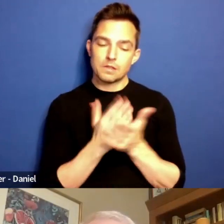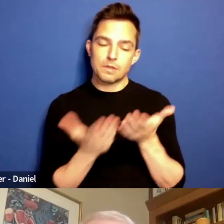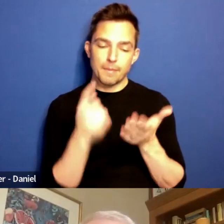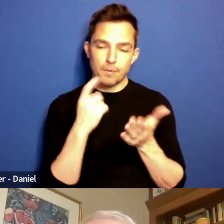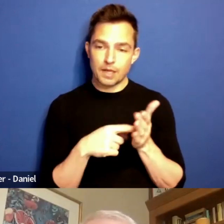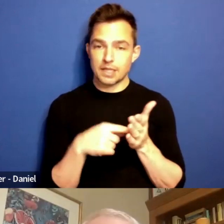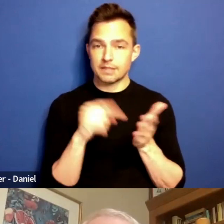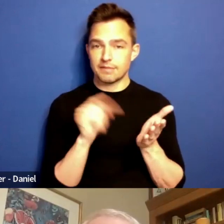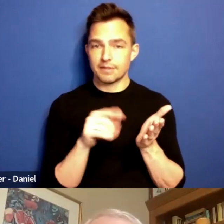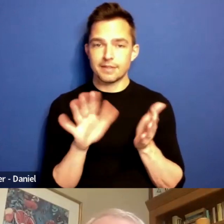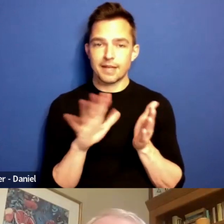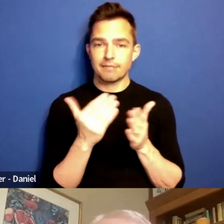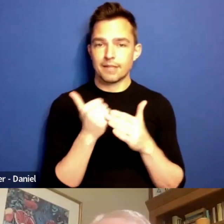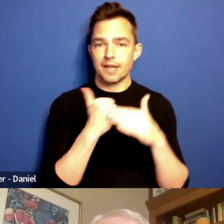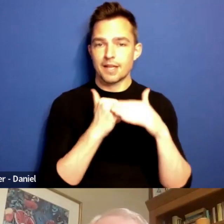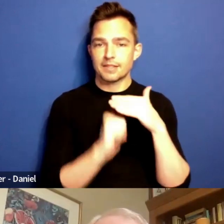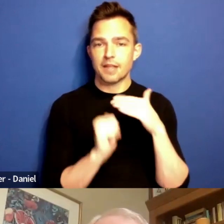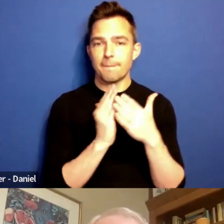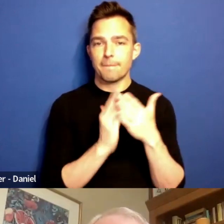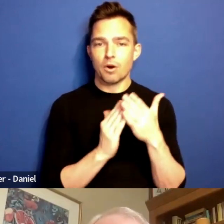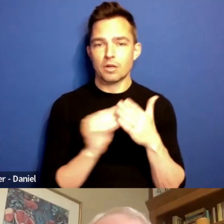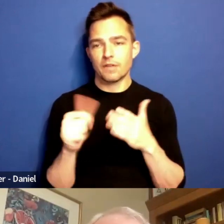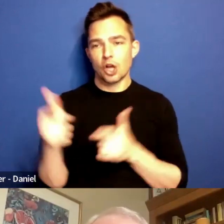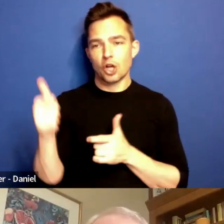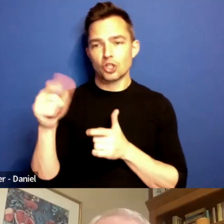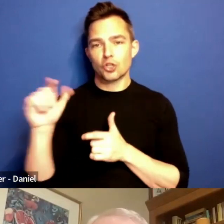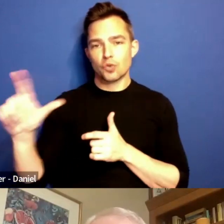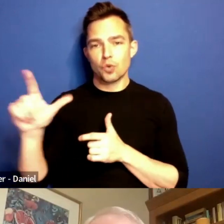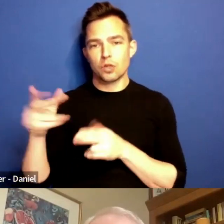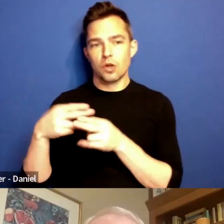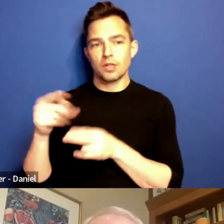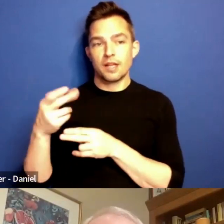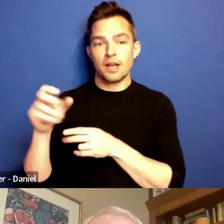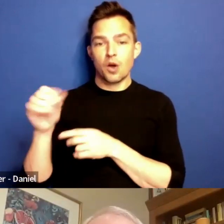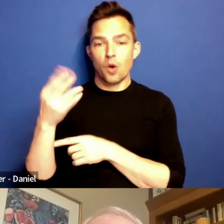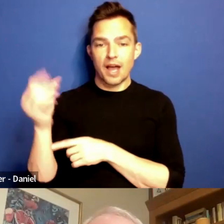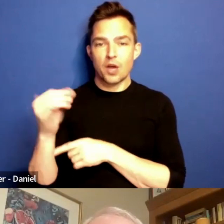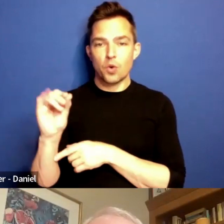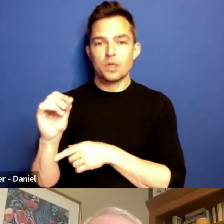kind of a sub part of a larger tool called the Ohio State University TBI Identification